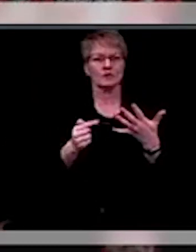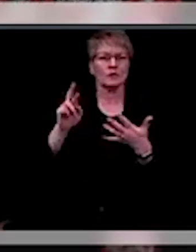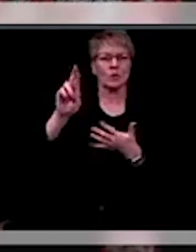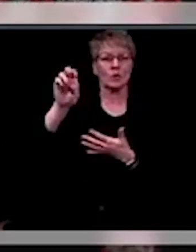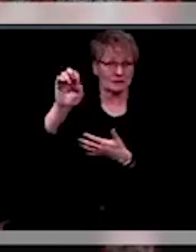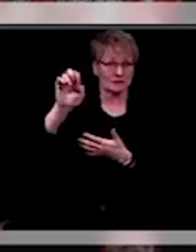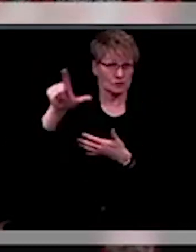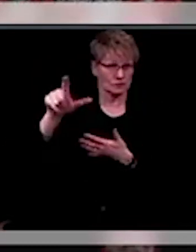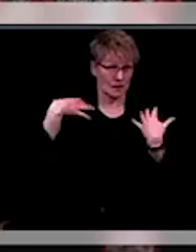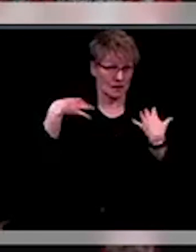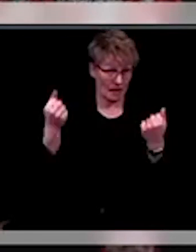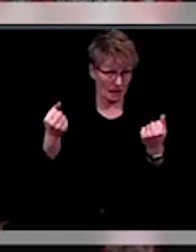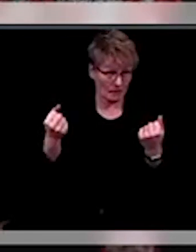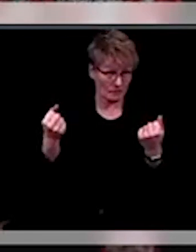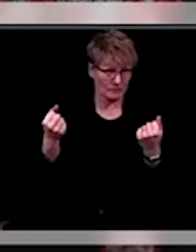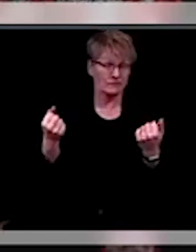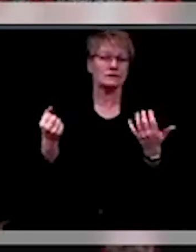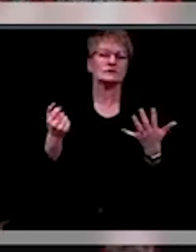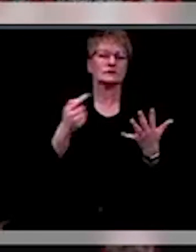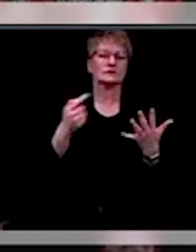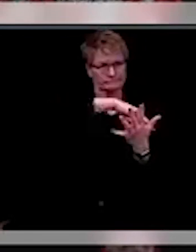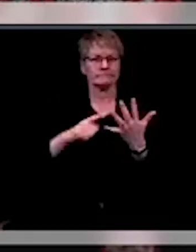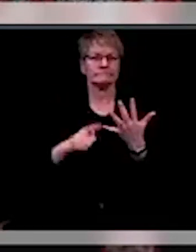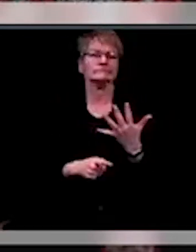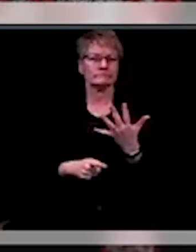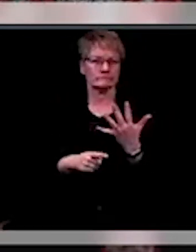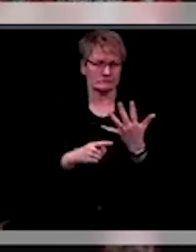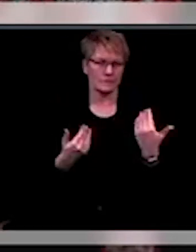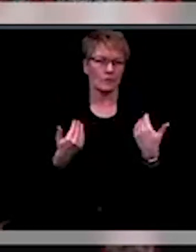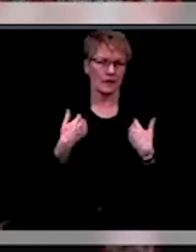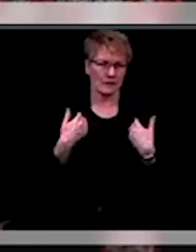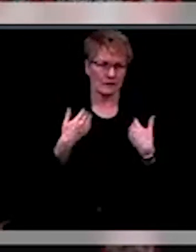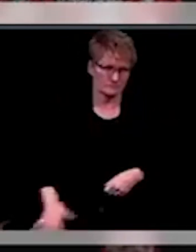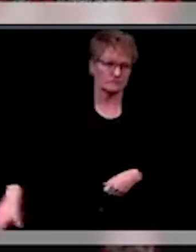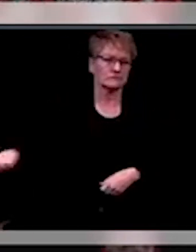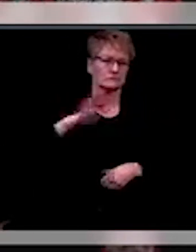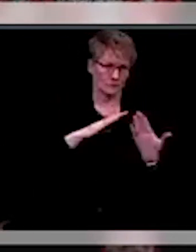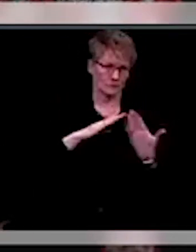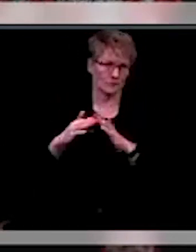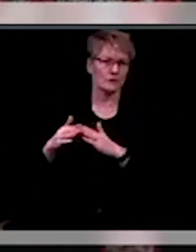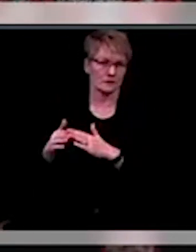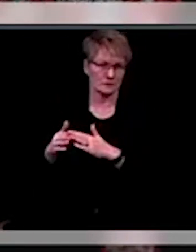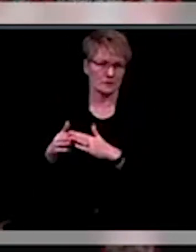different types of those facilities across our community. And many of them have a handful of